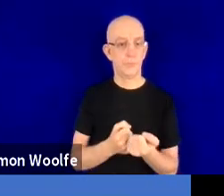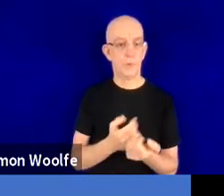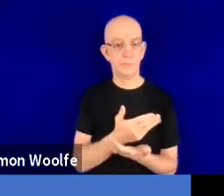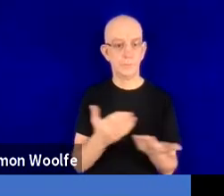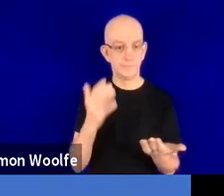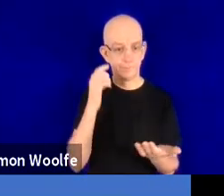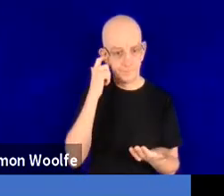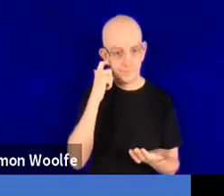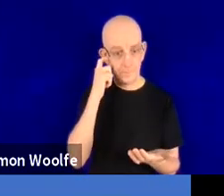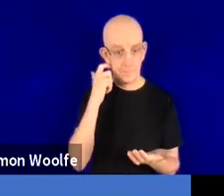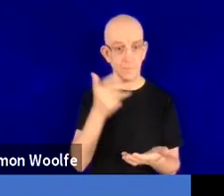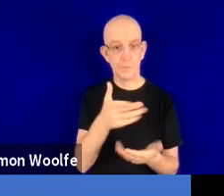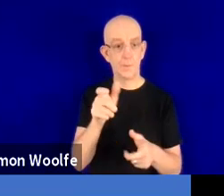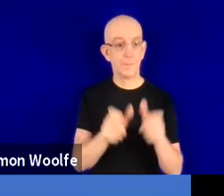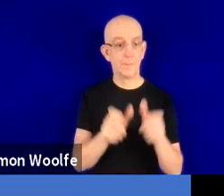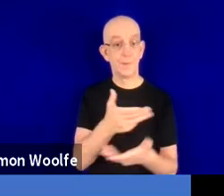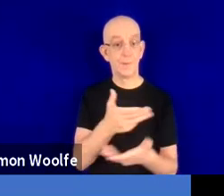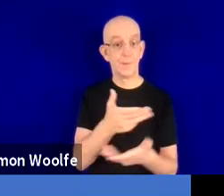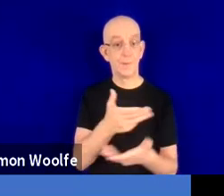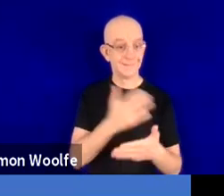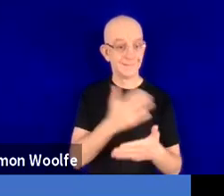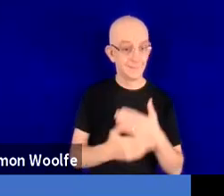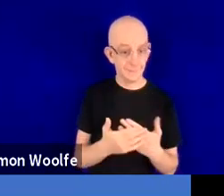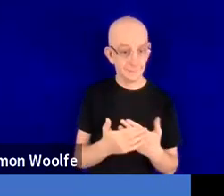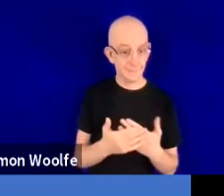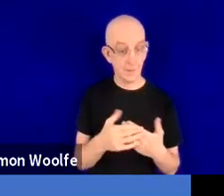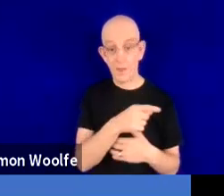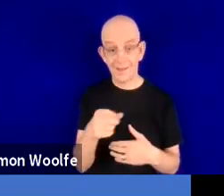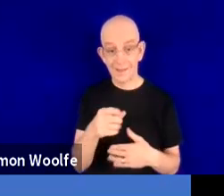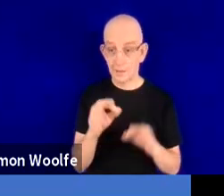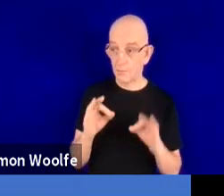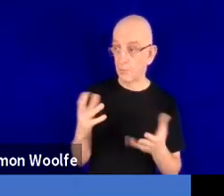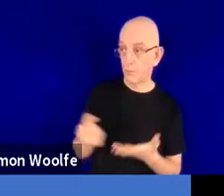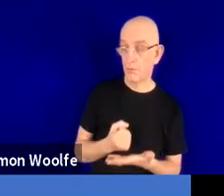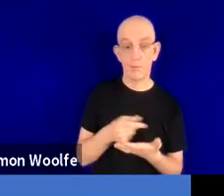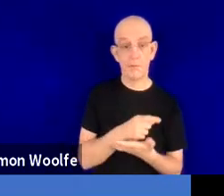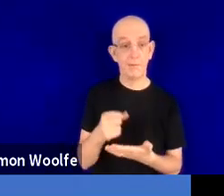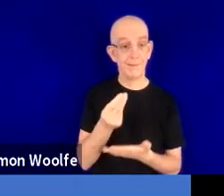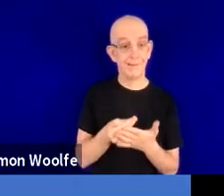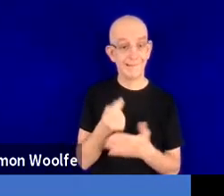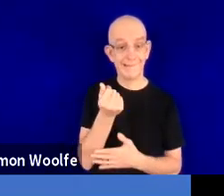but could require them during a crisis or benefit from an extra support during crisis